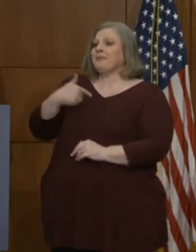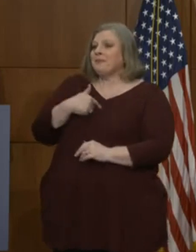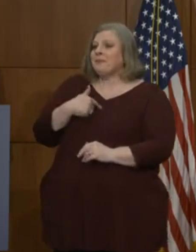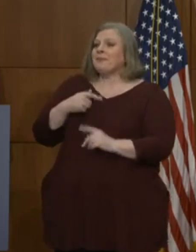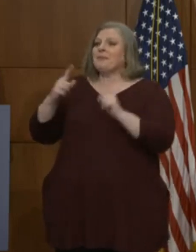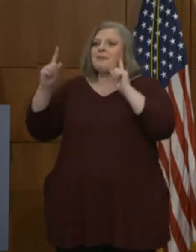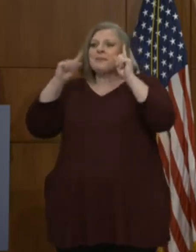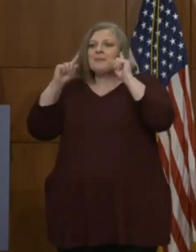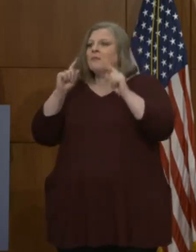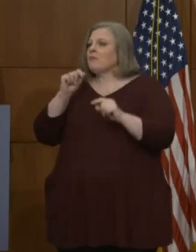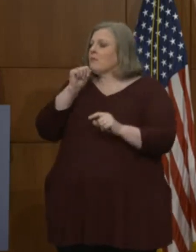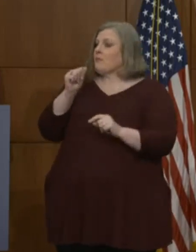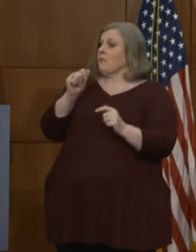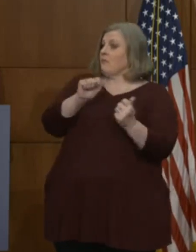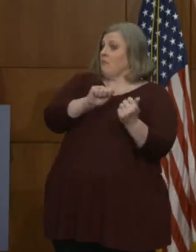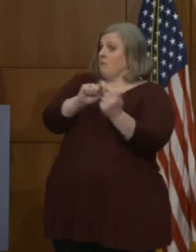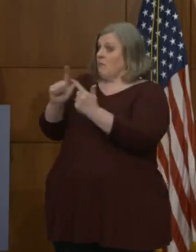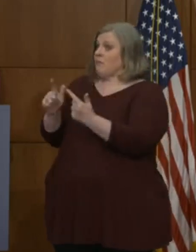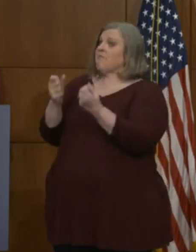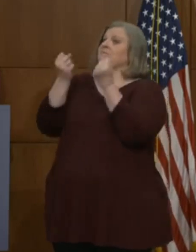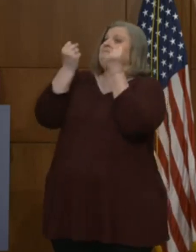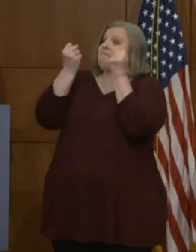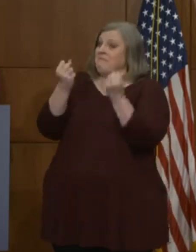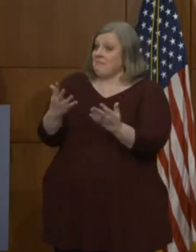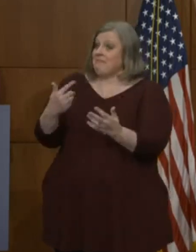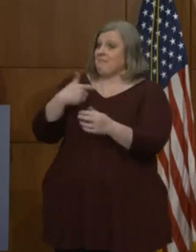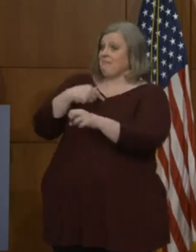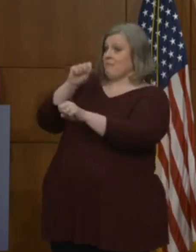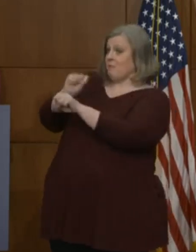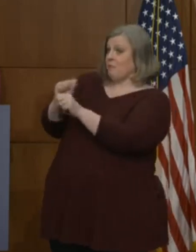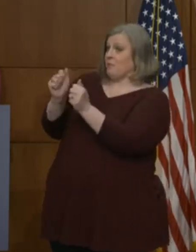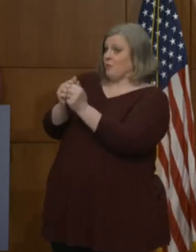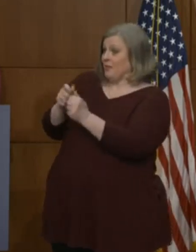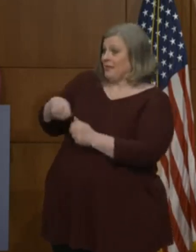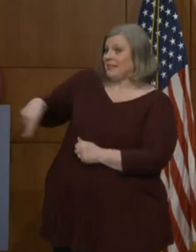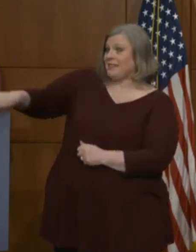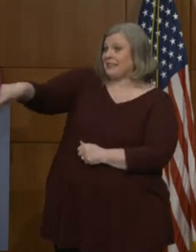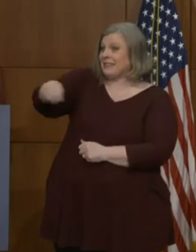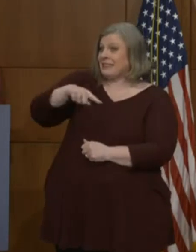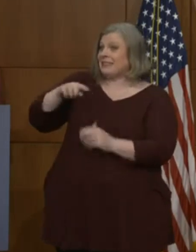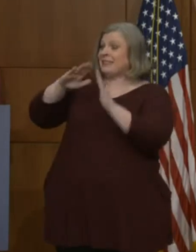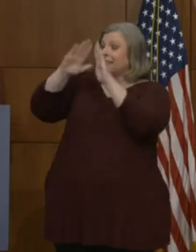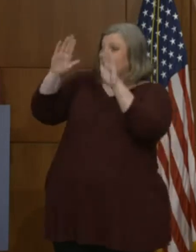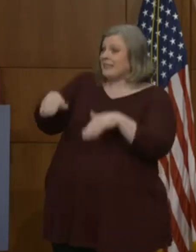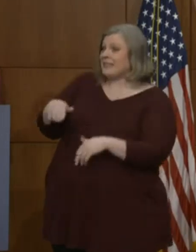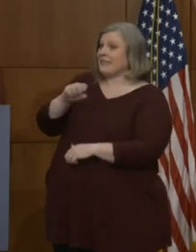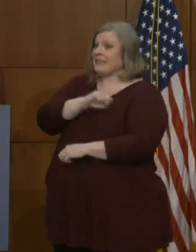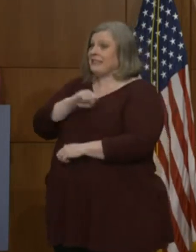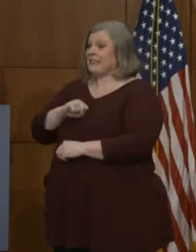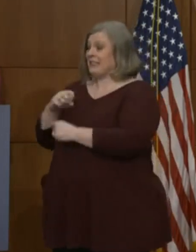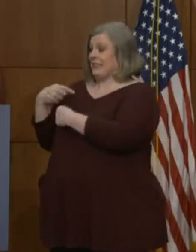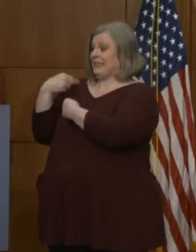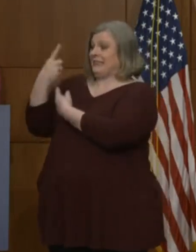MY PHONE LINE IS OPEN INTERNET- WHATEVER AND I HEAR NOT FROM WHATEVER AND I HEAR NOT FROM ALL REPUBLICANS BUT CERTAINLY A ALL REPUBLICANS BUT CERTAINLY A LOT OF THEM NOW THAT I HAVE LOT OF THEM NOW THAT I HAVE WORKED WITH AND BOTH THE HOUSE